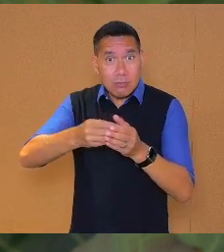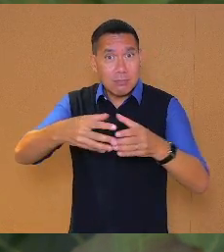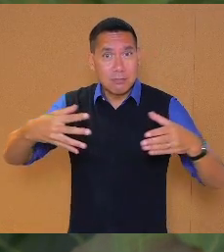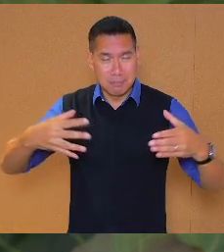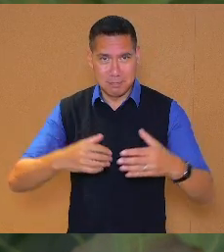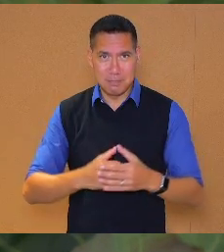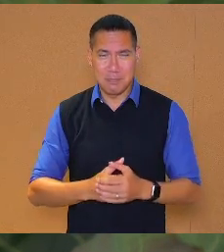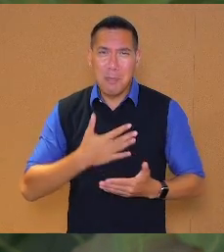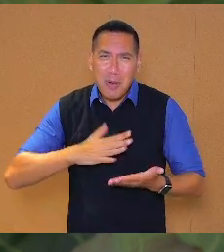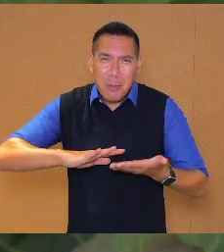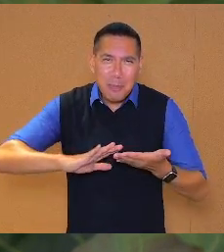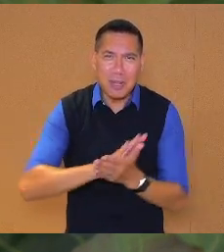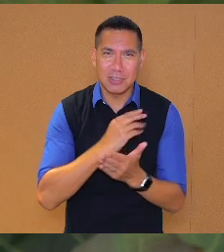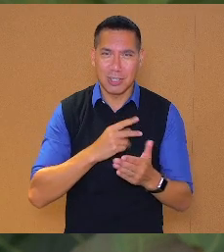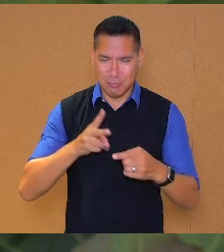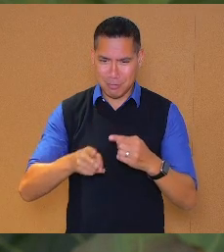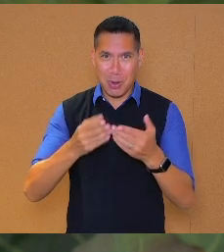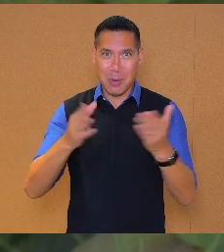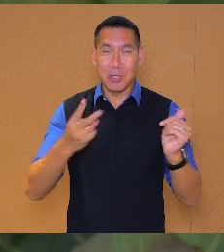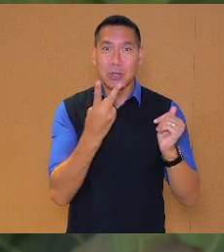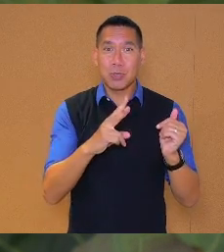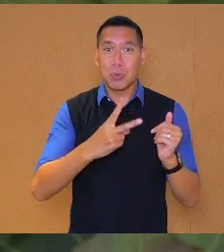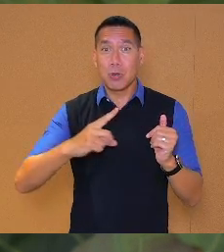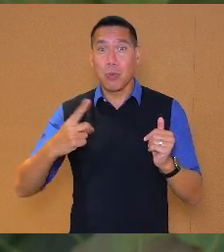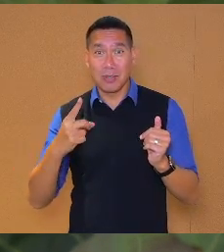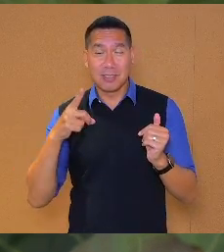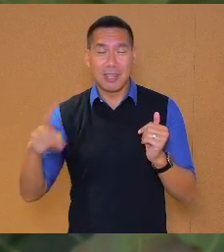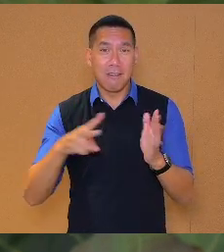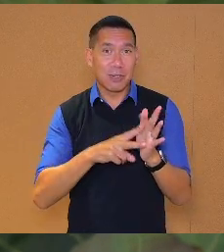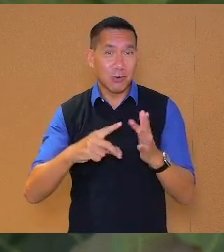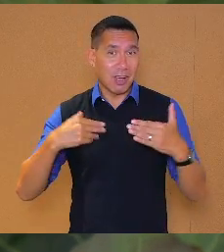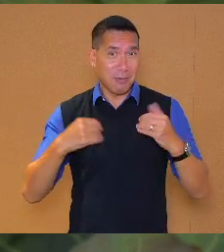the Elders, past, present, and emerging. It is my pleasure to be opening the 2021 Victorian Health Promotion Awards. One of the great privileges of